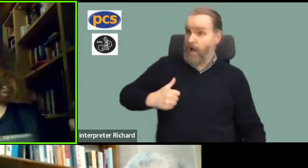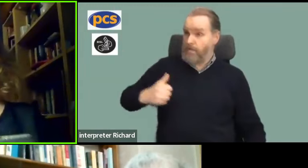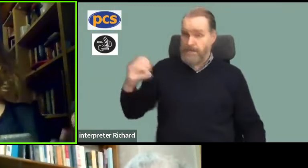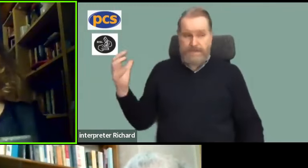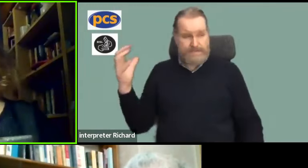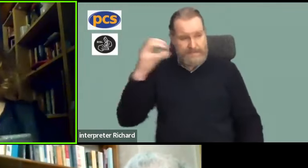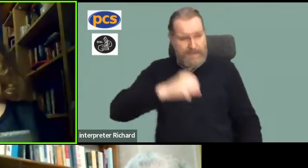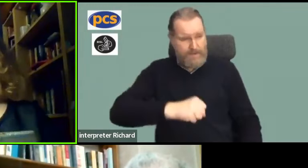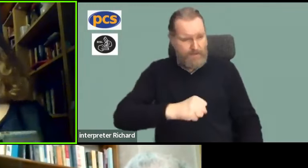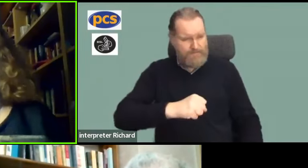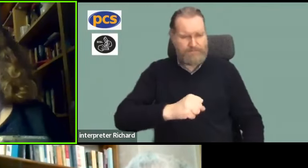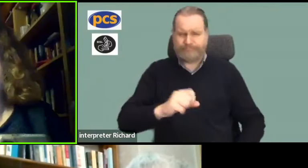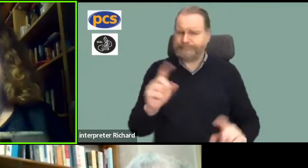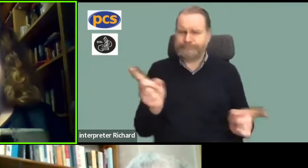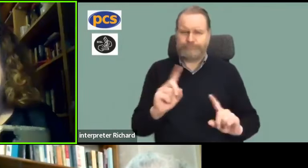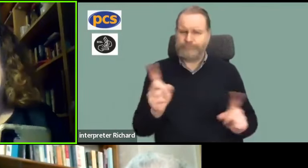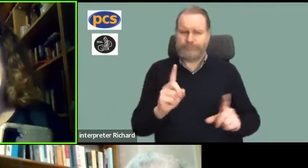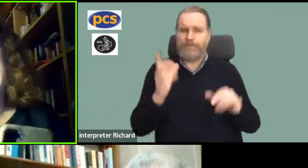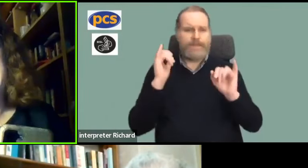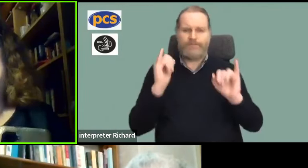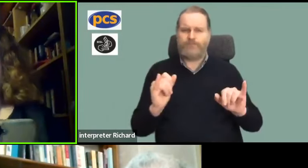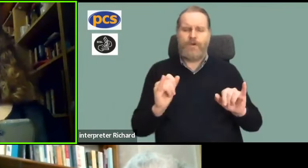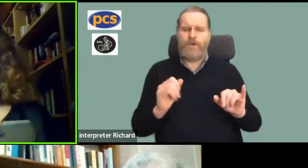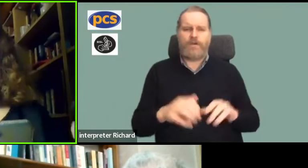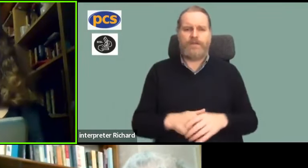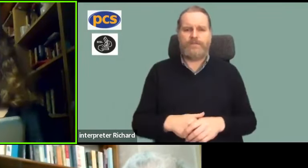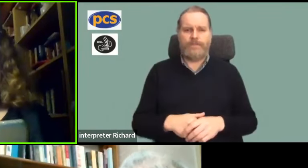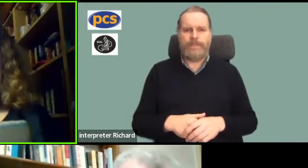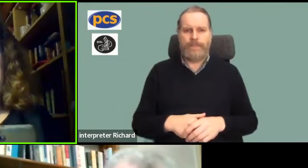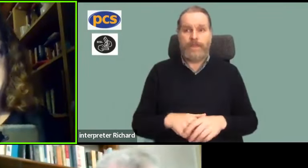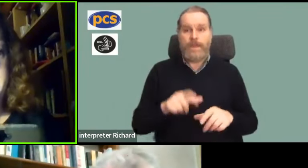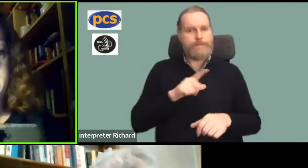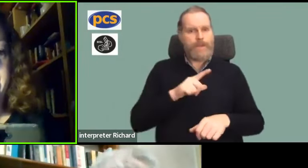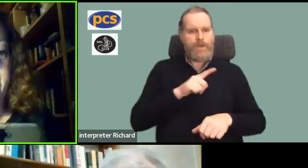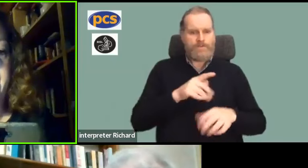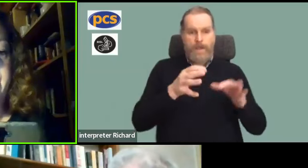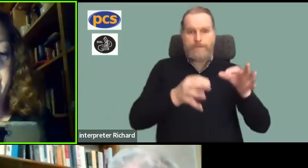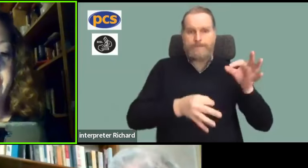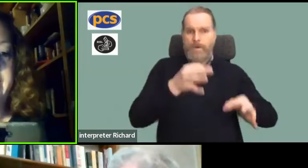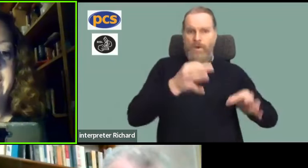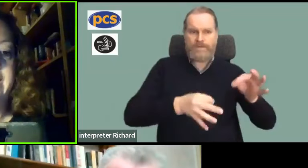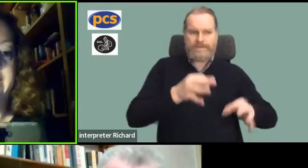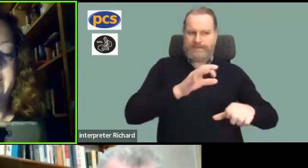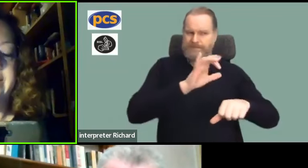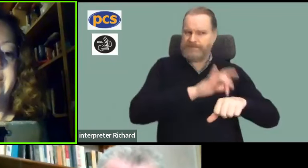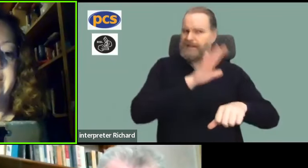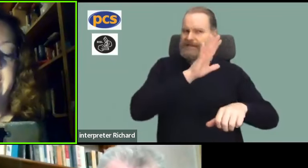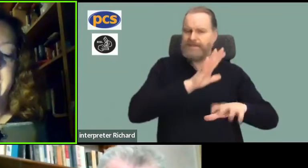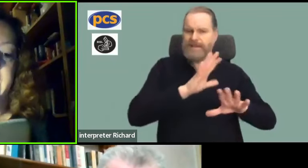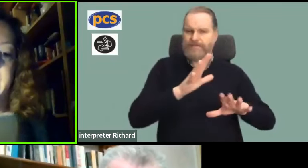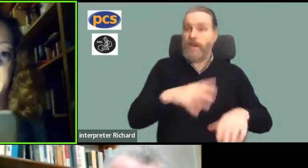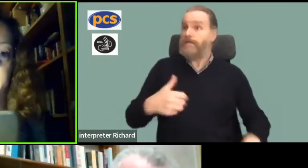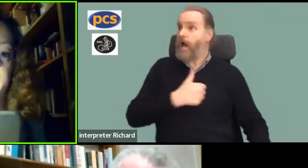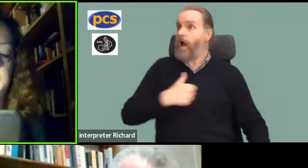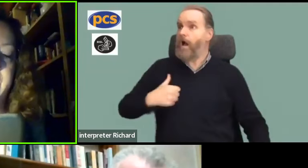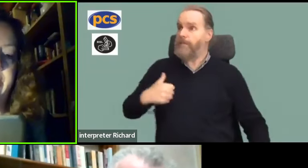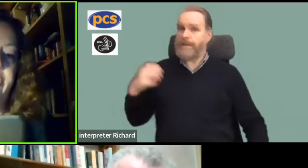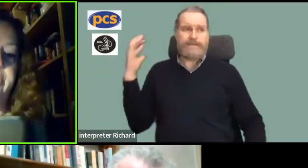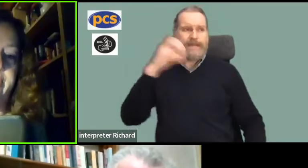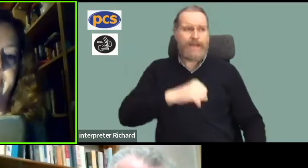potentially by Yeah by the armed forces in by the armed forces in uniform. And what that message that was And what that message that will send you in a situation that's as how, as the one